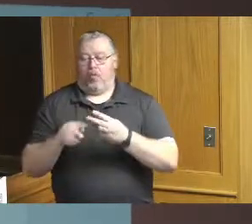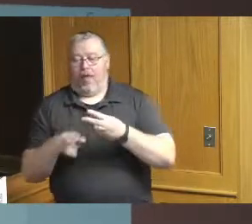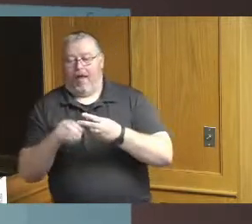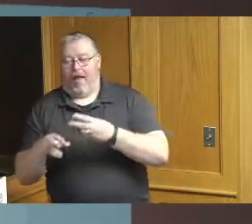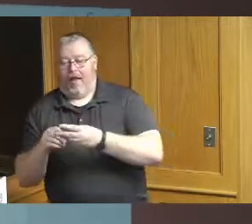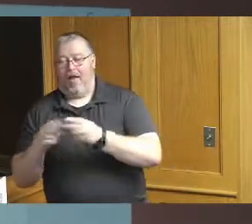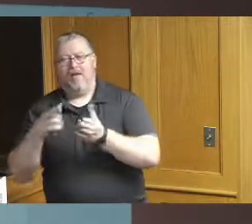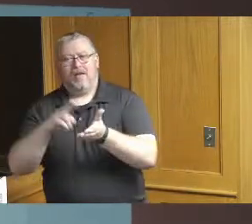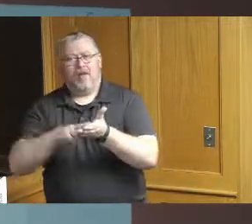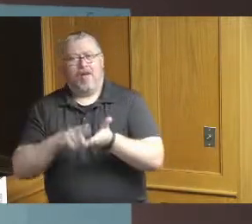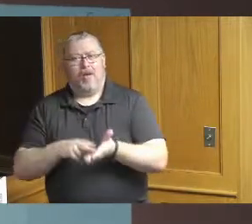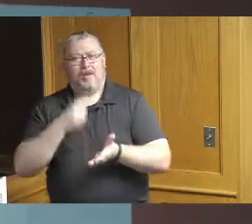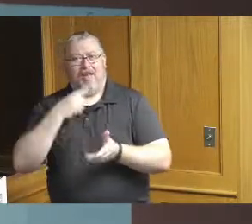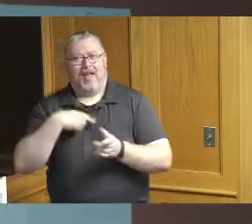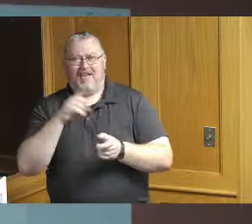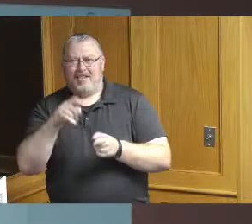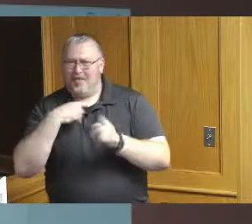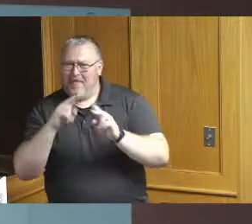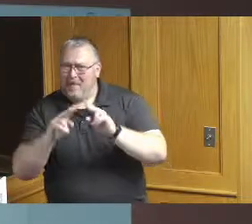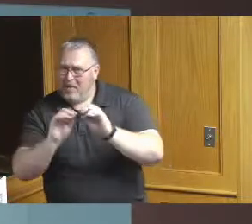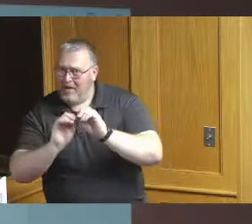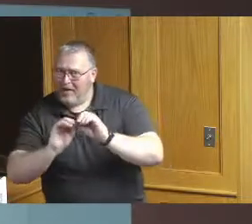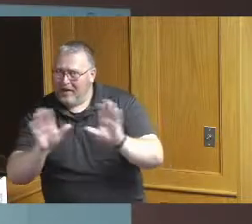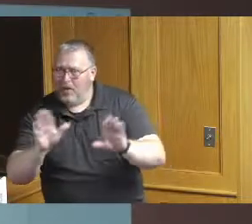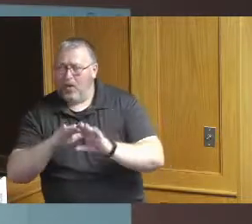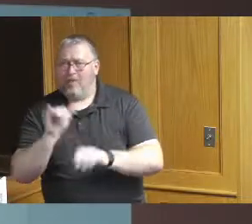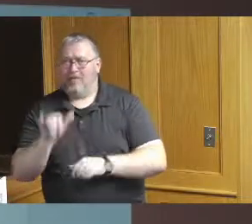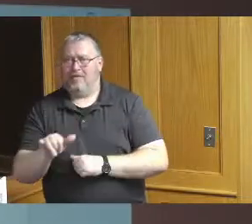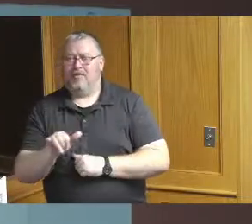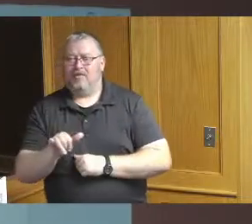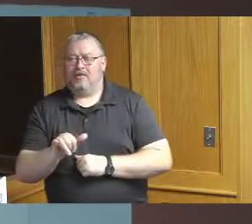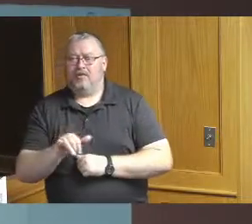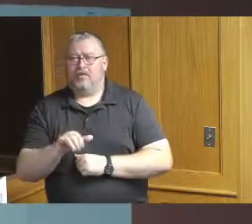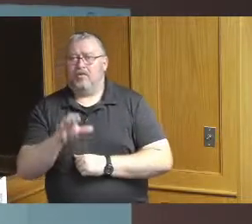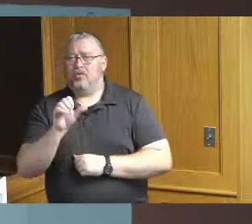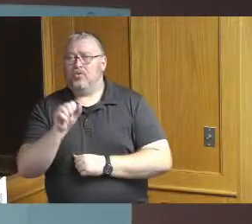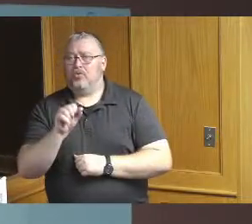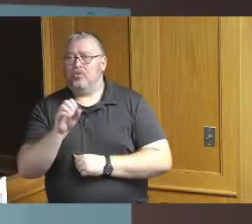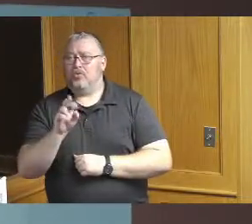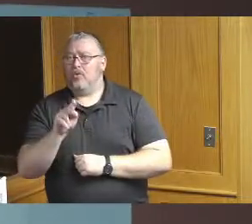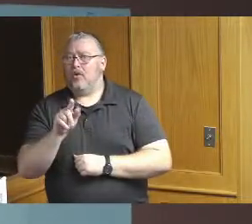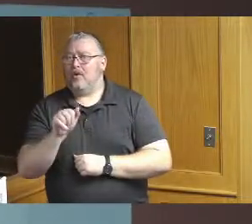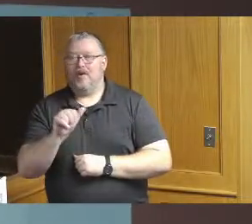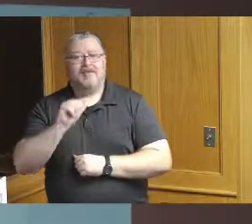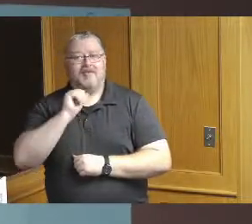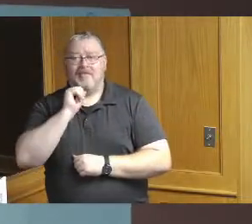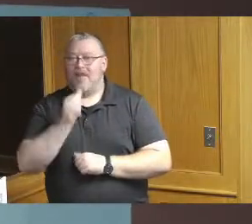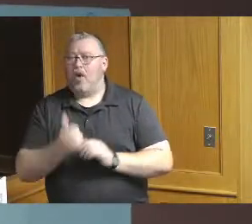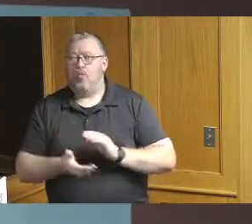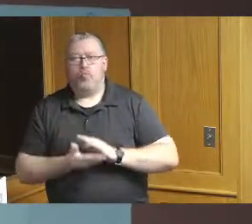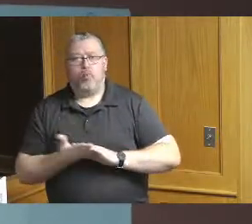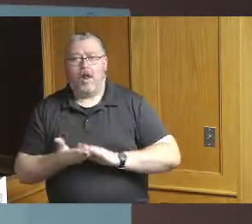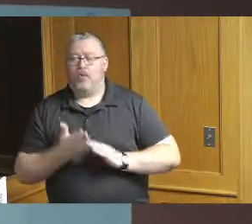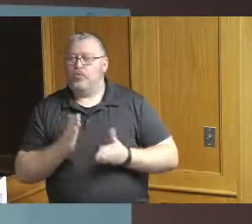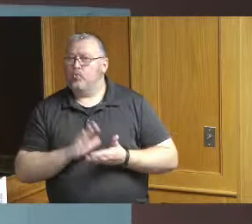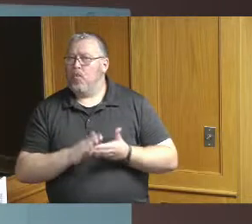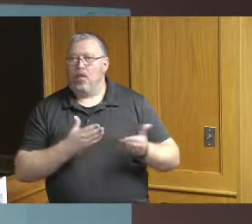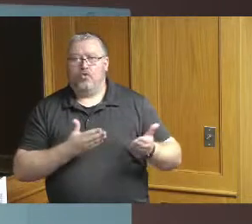i i really need to be really clear about this sorta does not run school service nor do we run